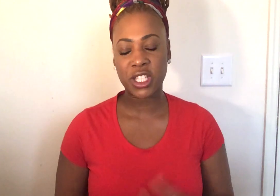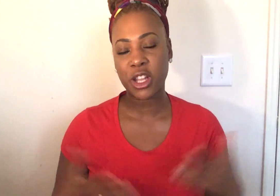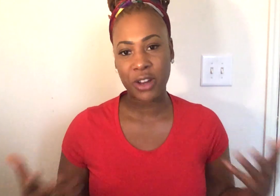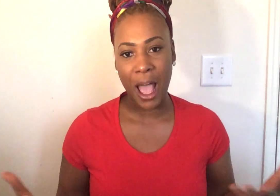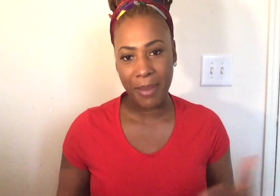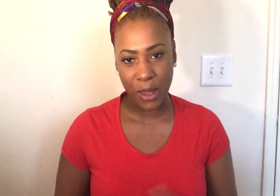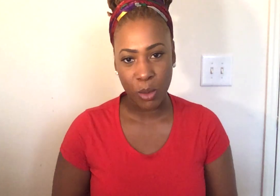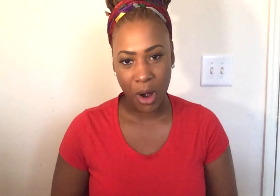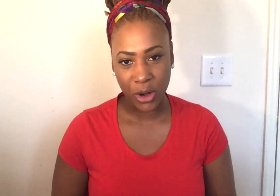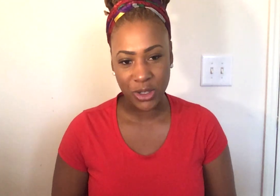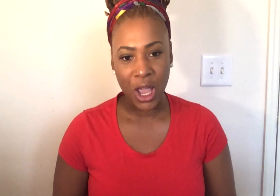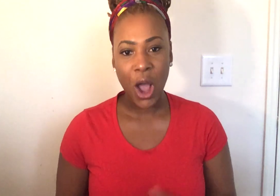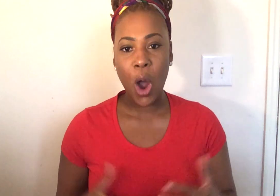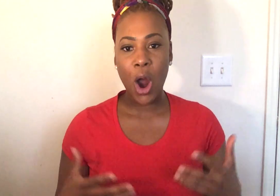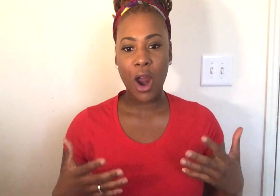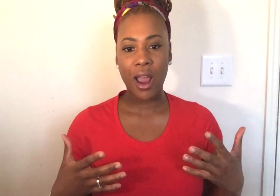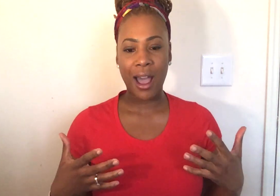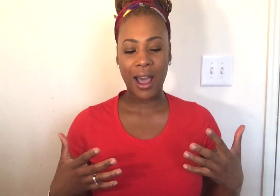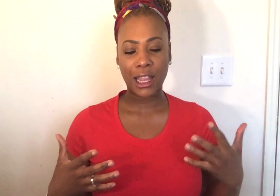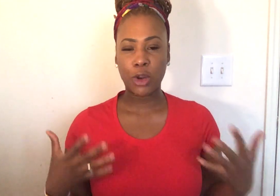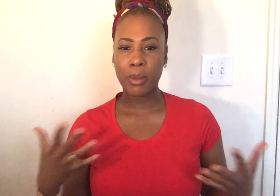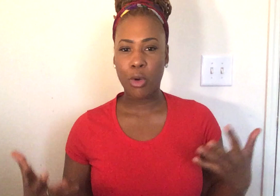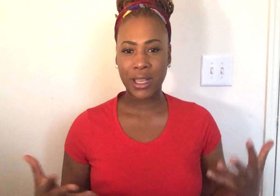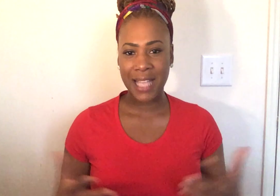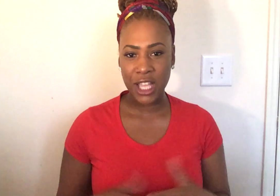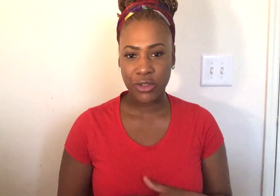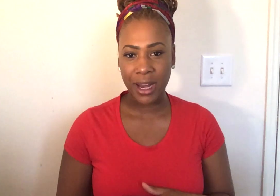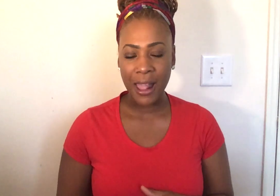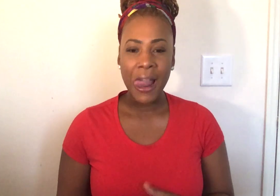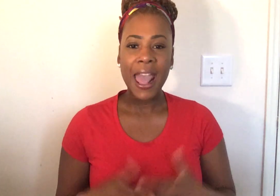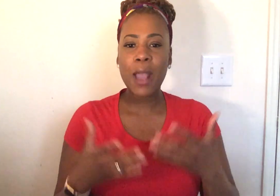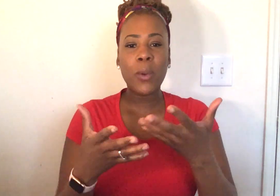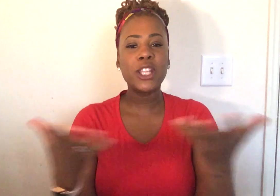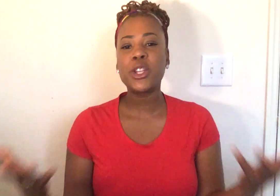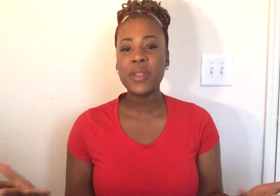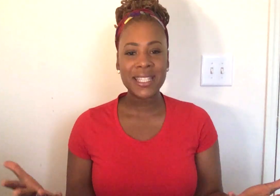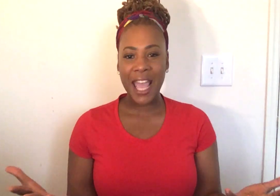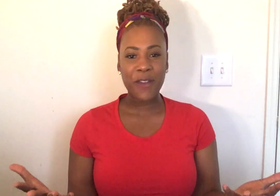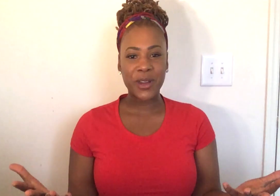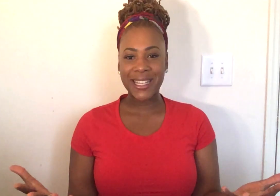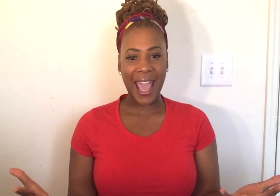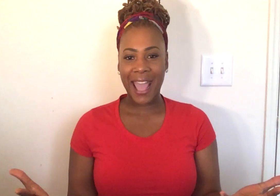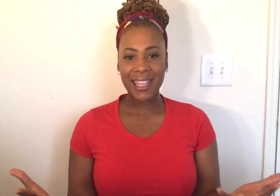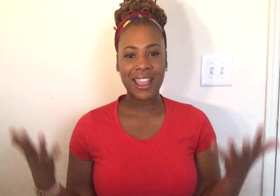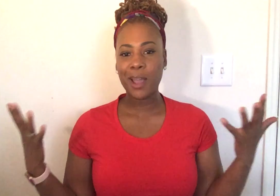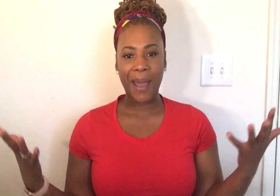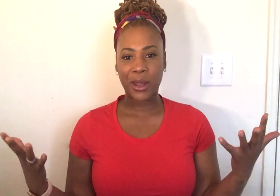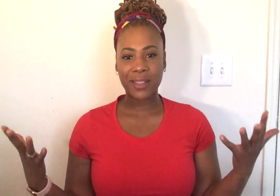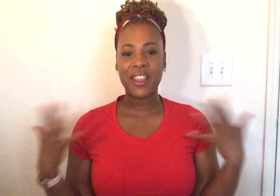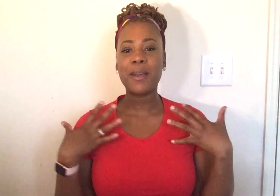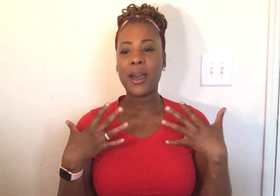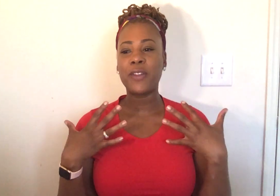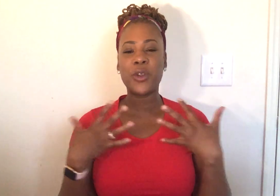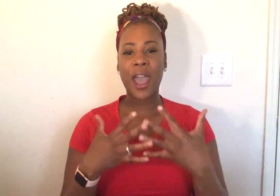and their non-manual markers are a little bit more exaggerated and we do this every day think about it think about if you have